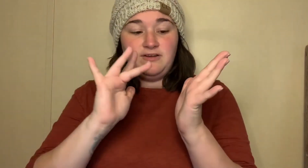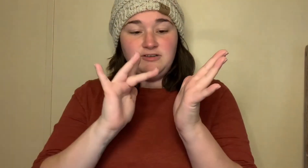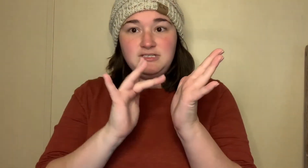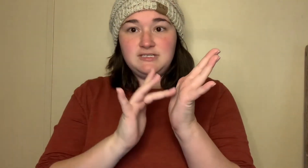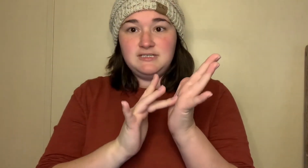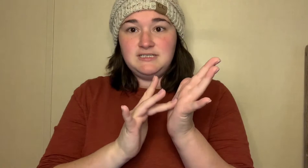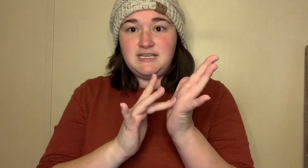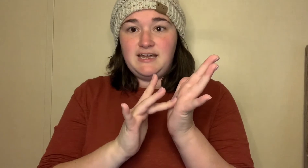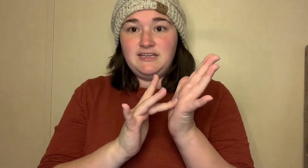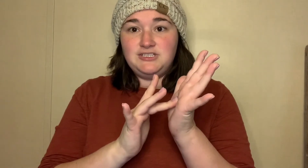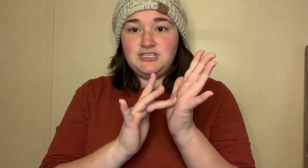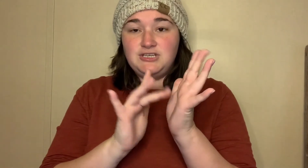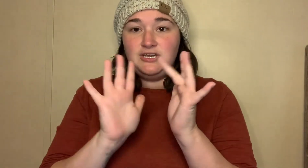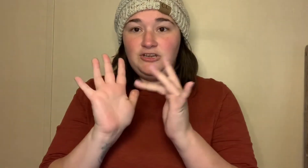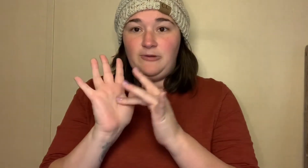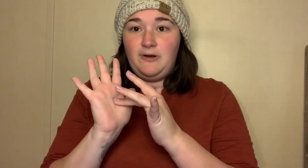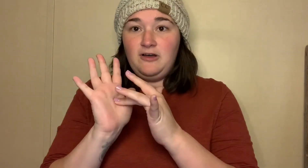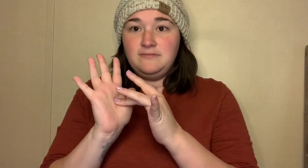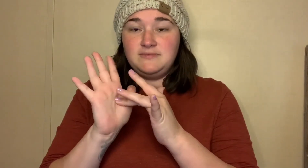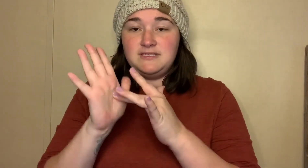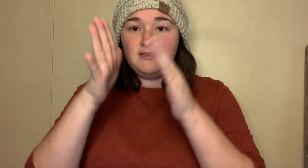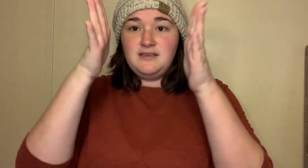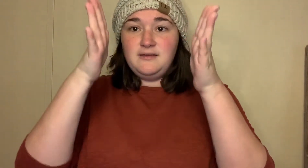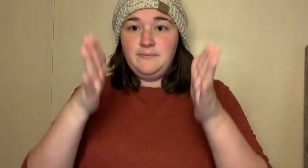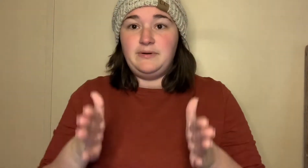fingers touch your palms person